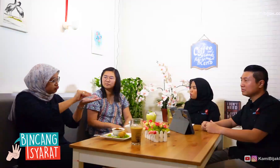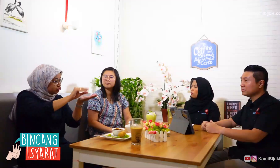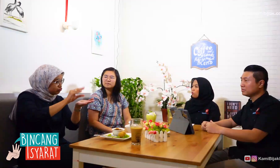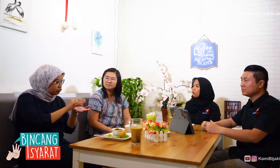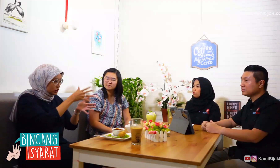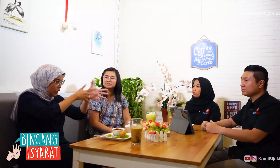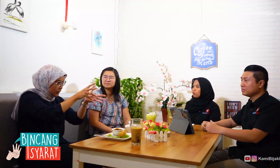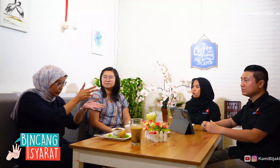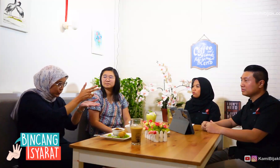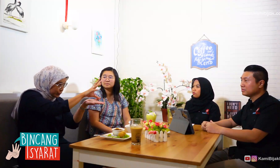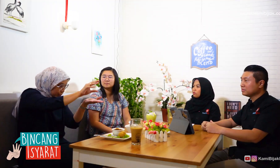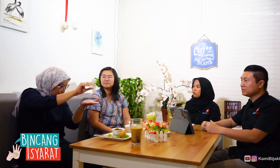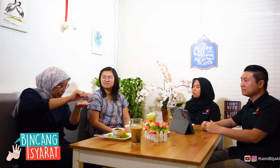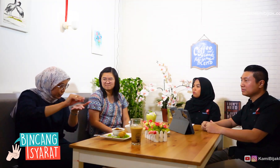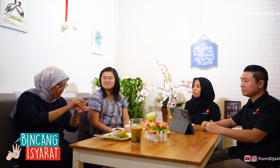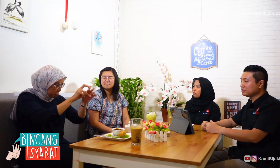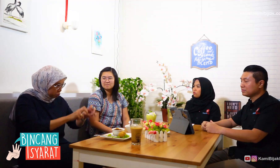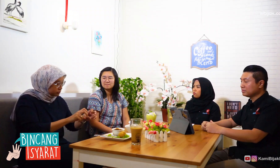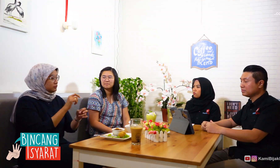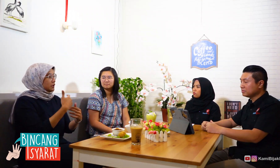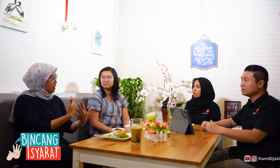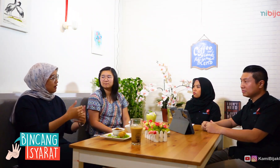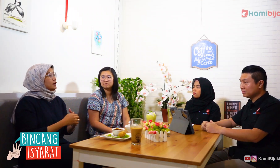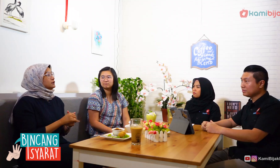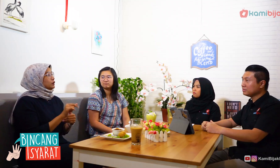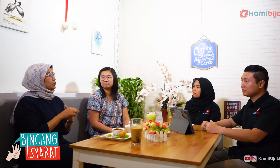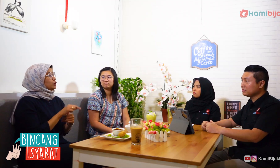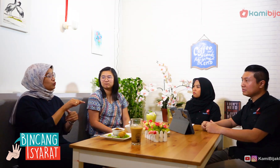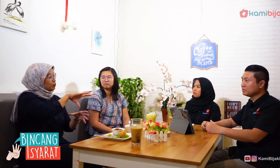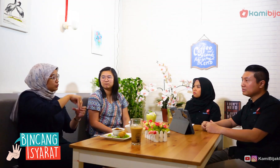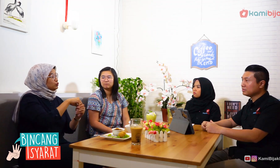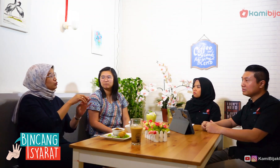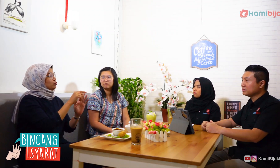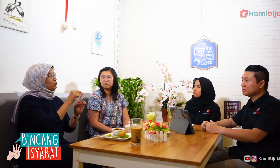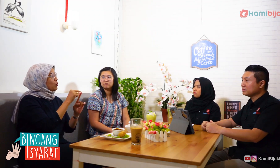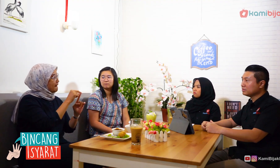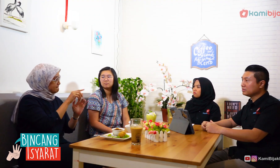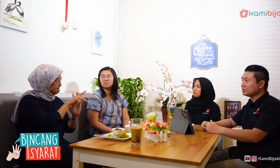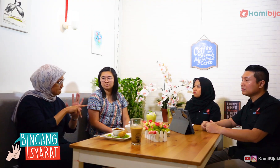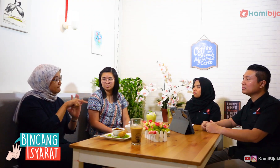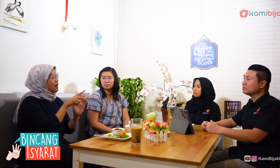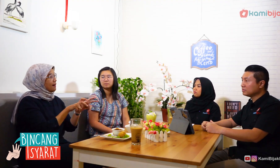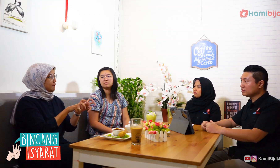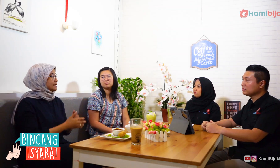recording various signals, all of this is part of the LRBI program.